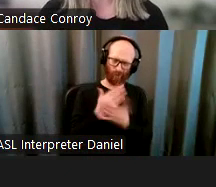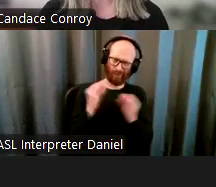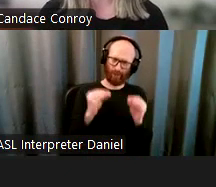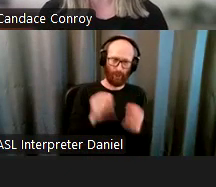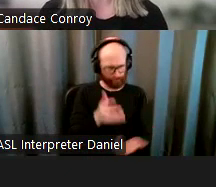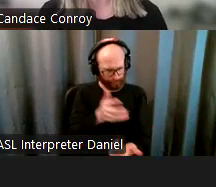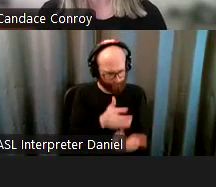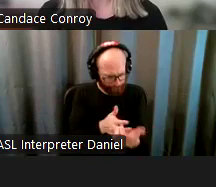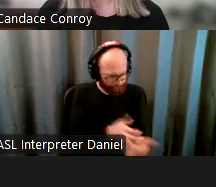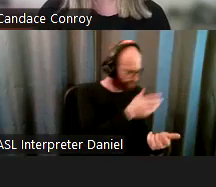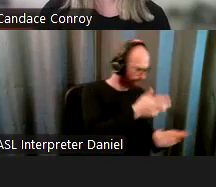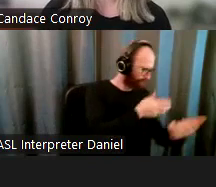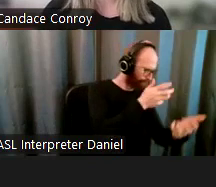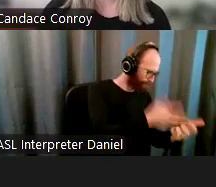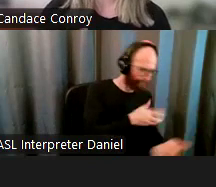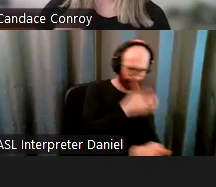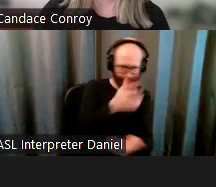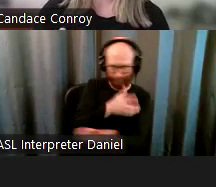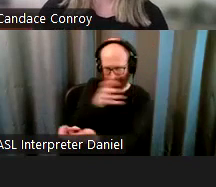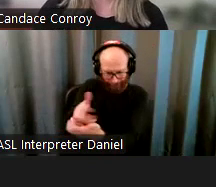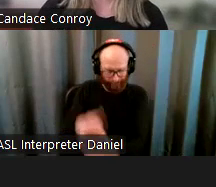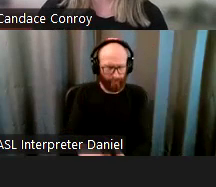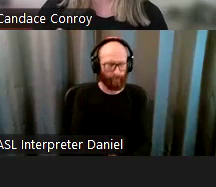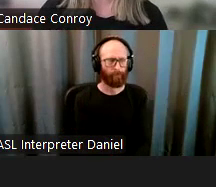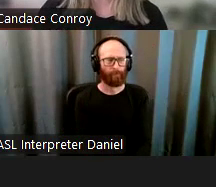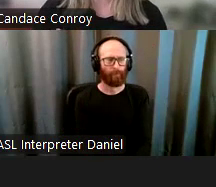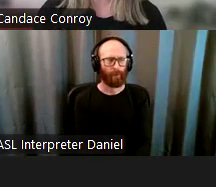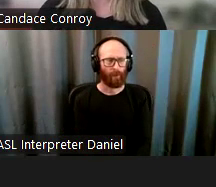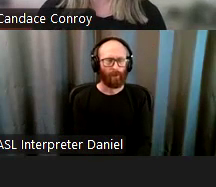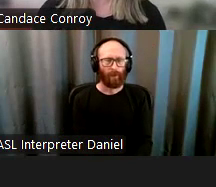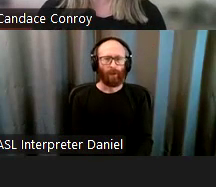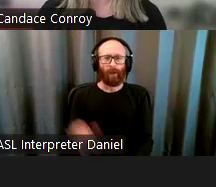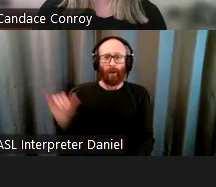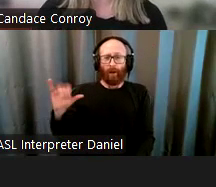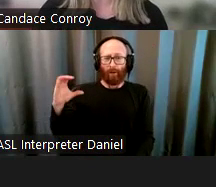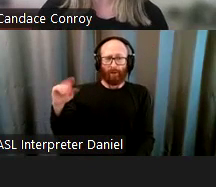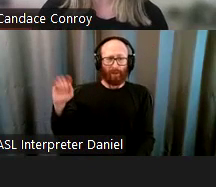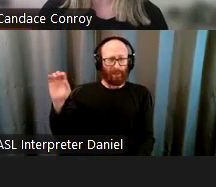needs of your learner. Also we're in a unique space in the CTE world and in the shop that